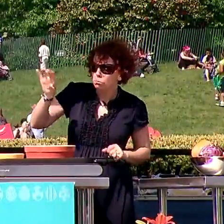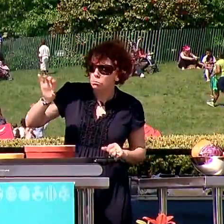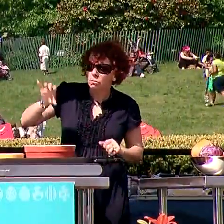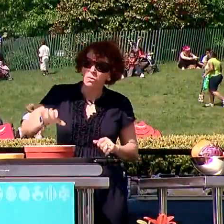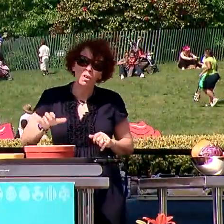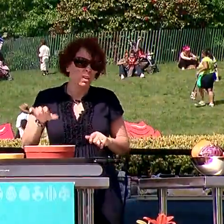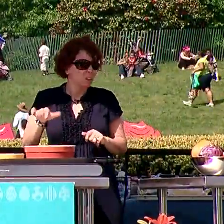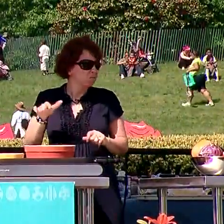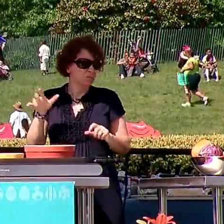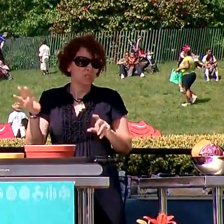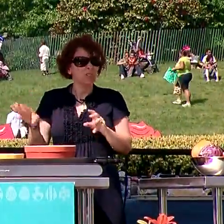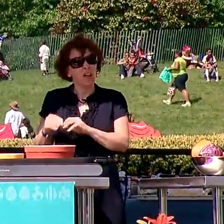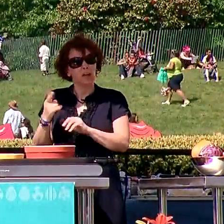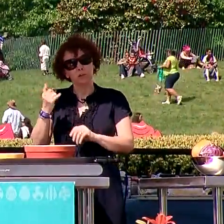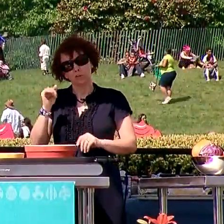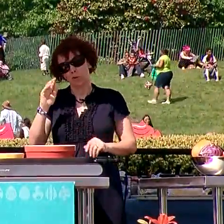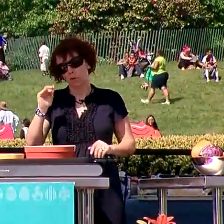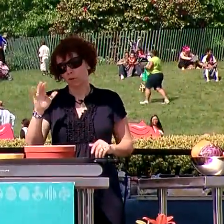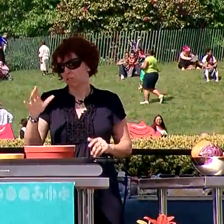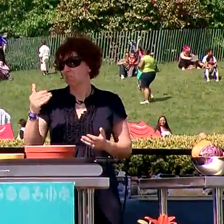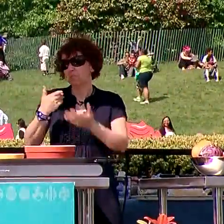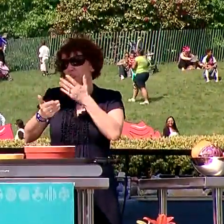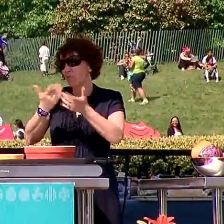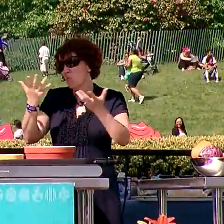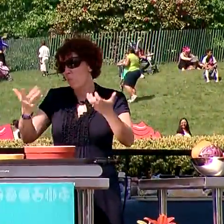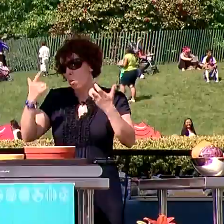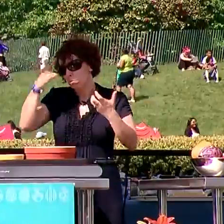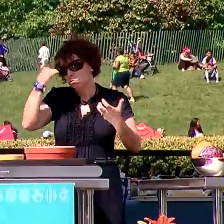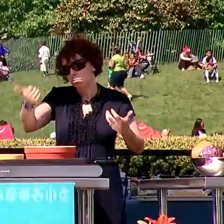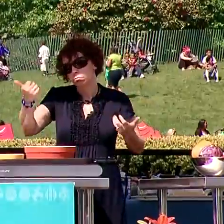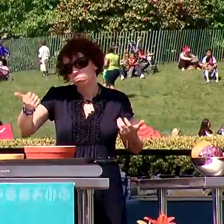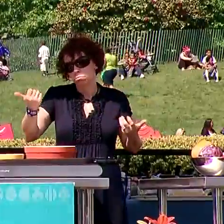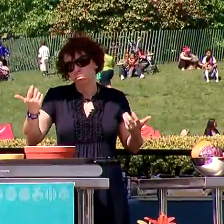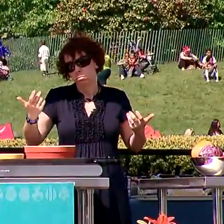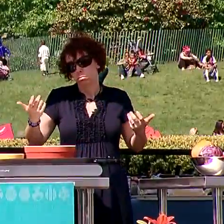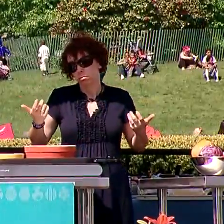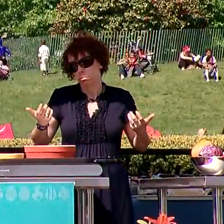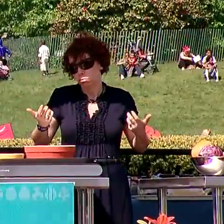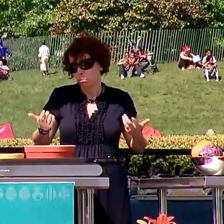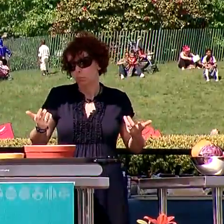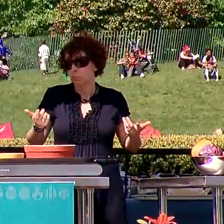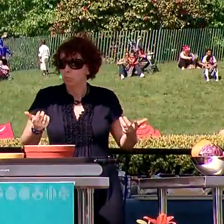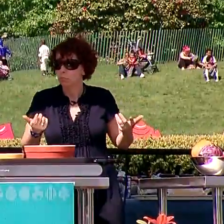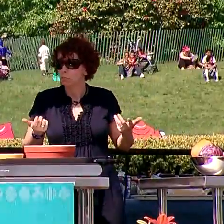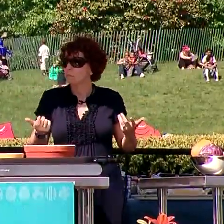This is where you're going to put your flavor.